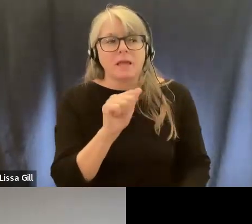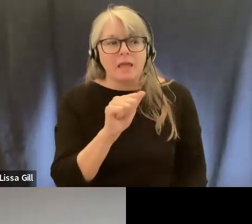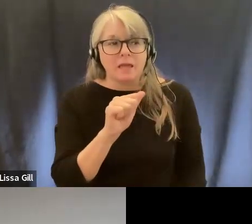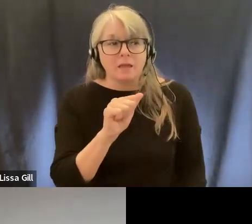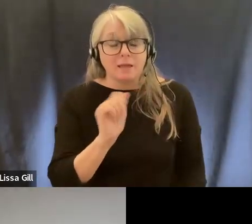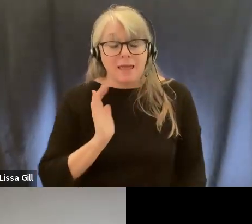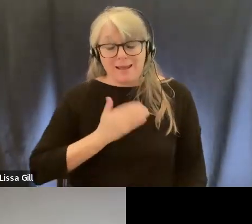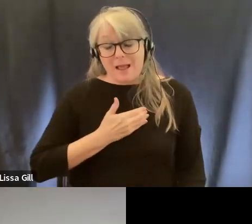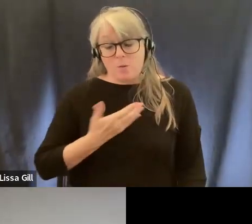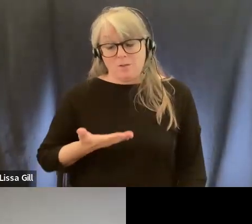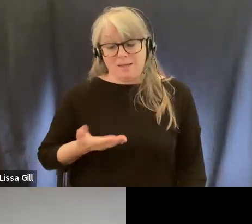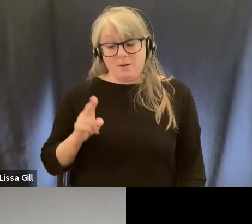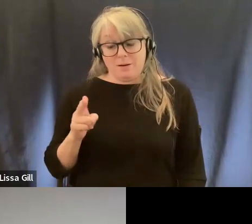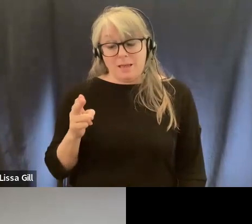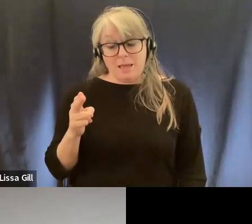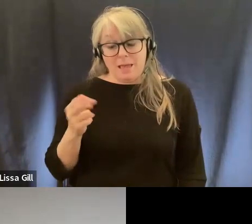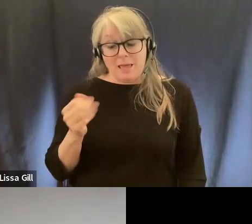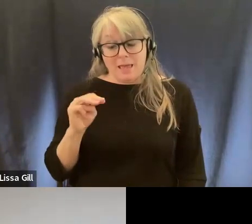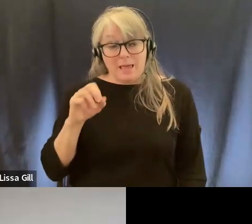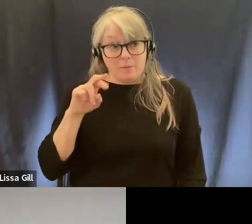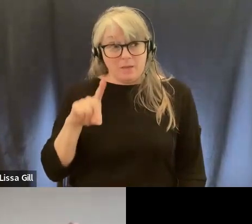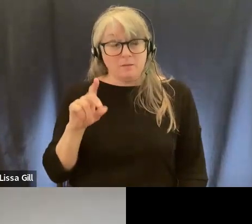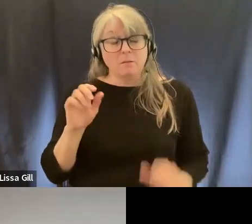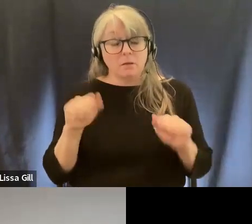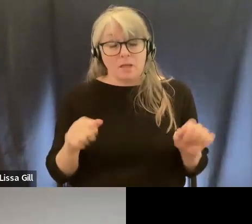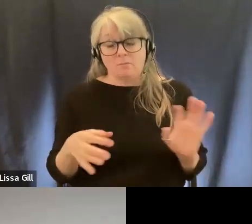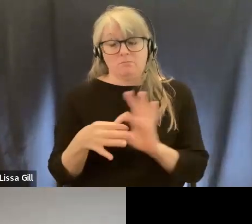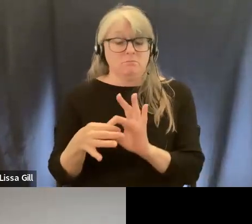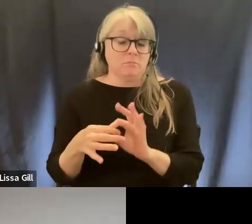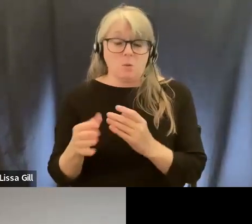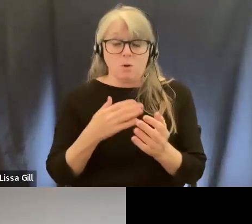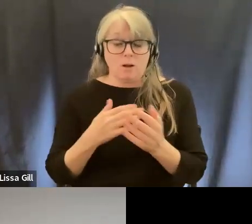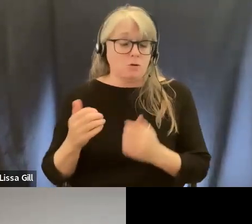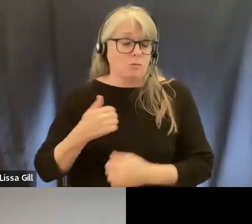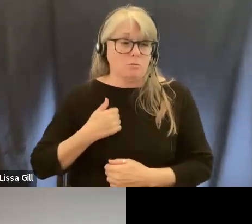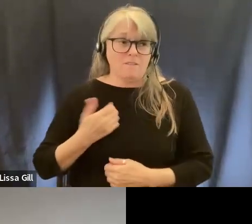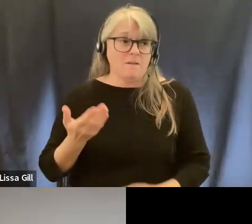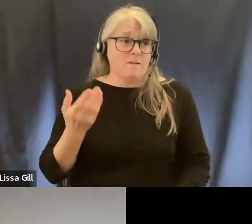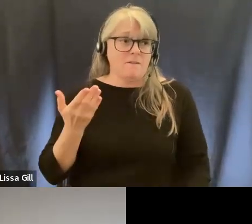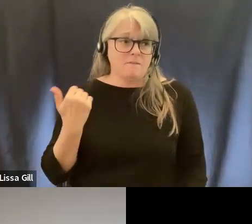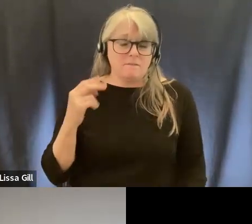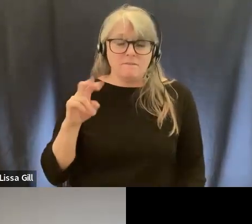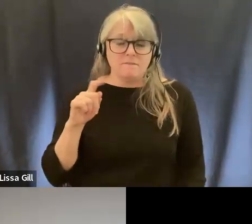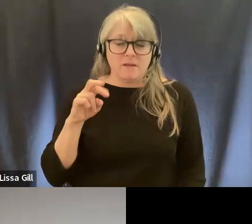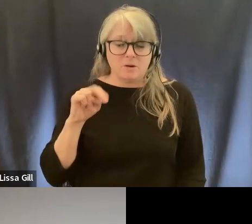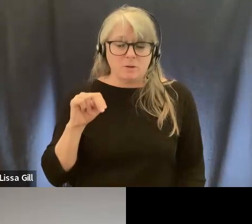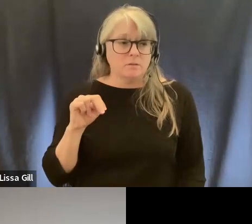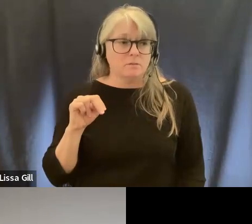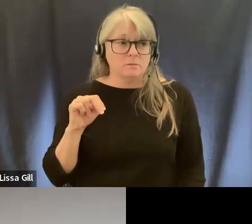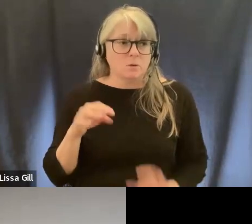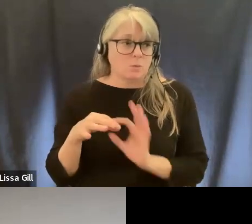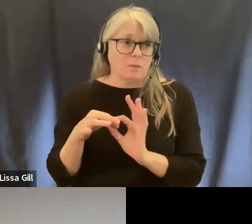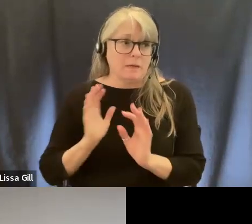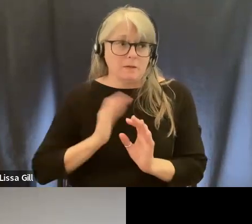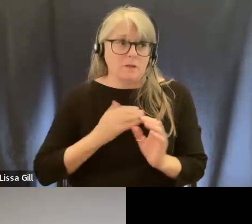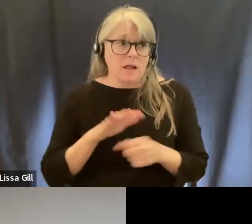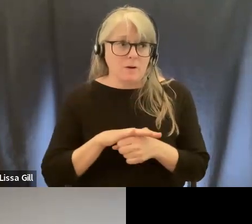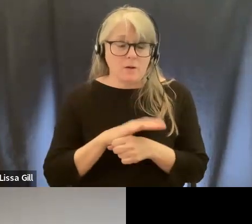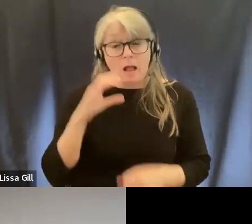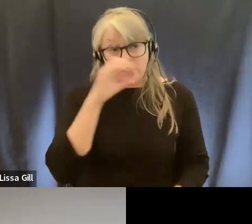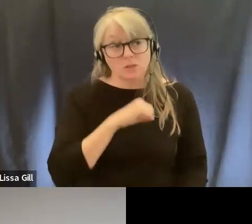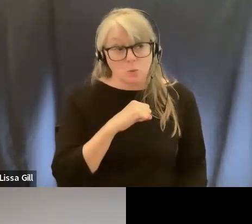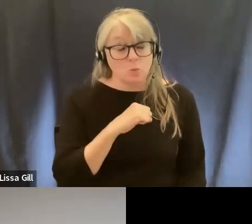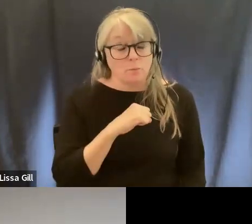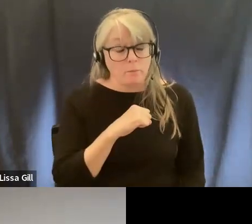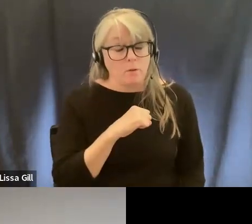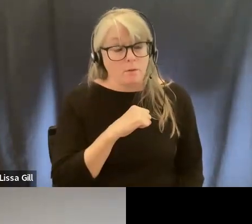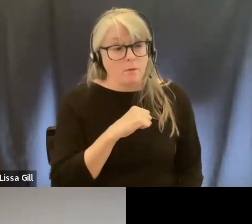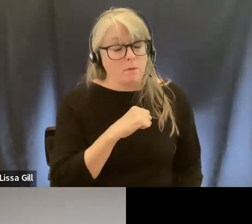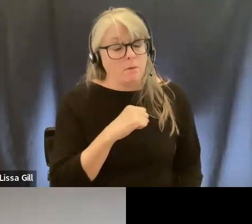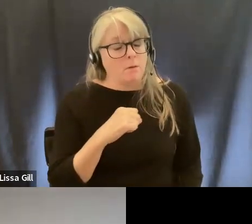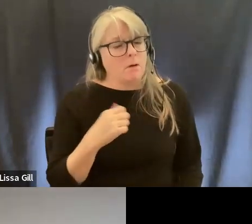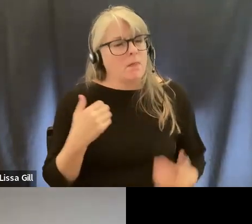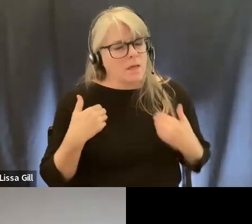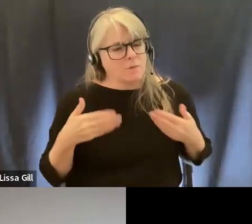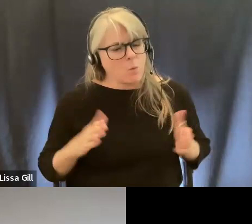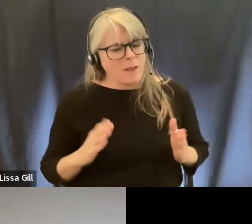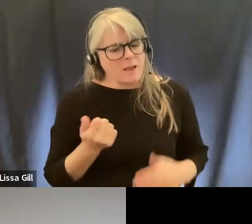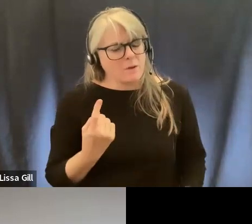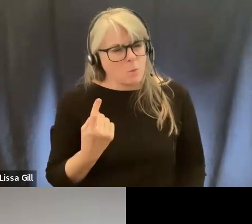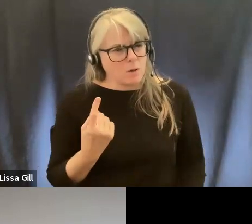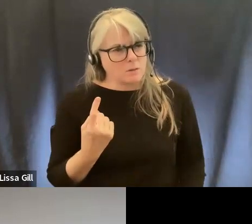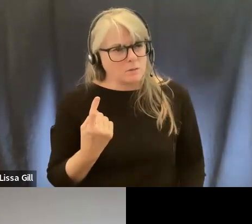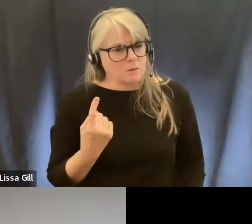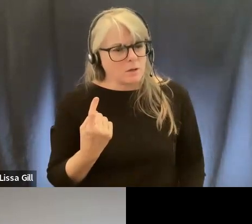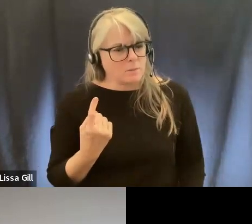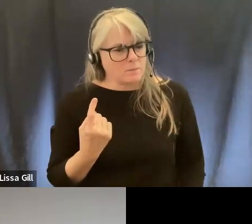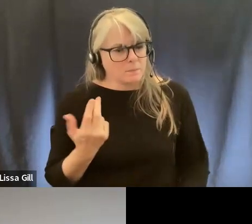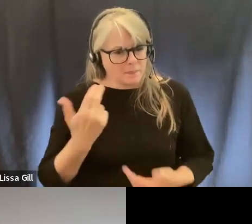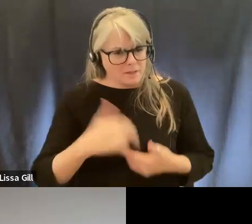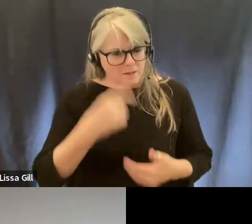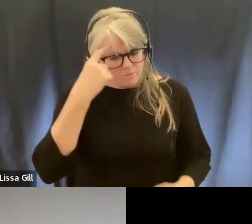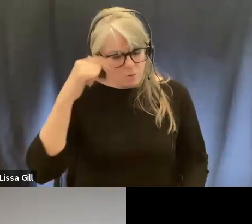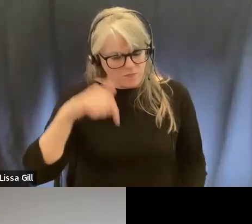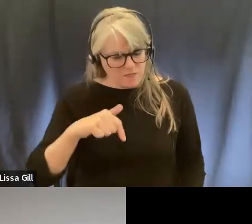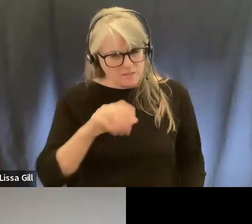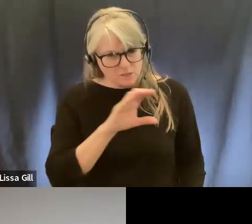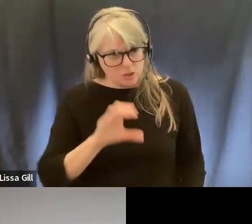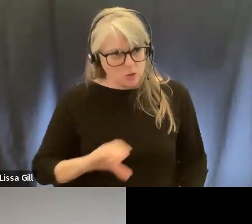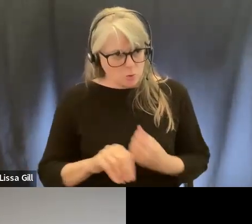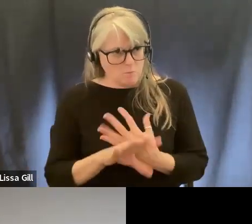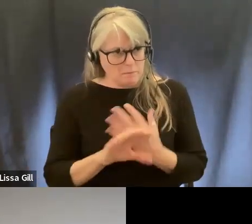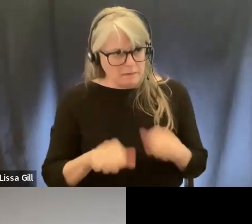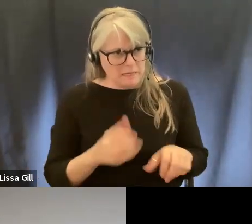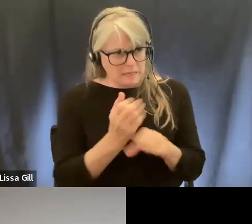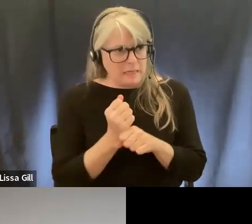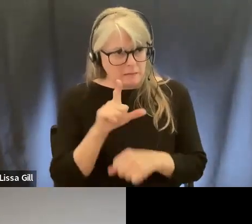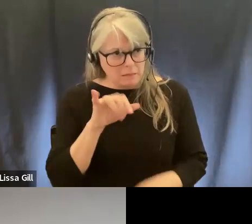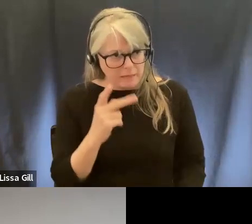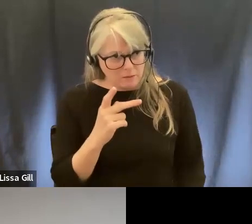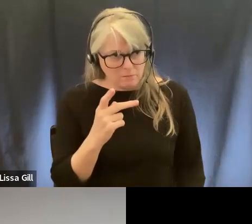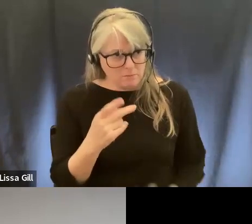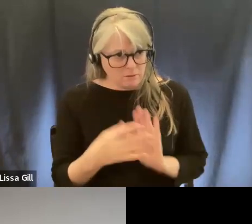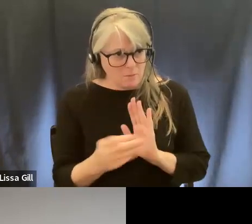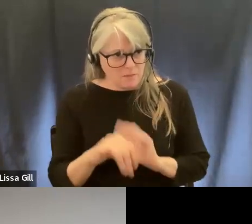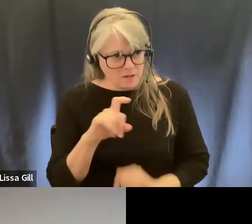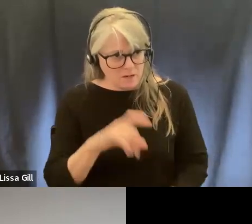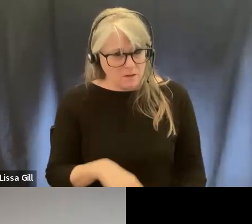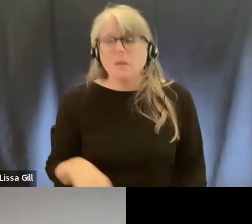So I would assume, like she said, is there a way that everyone that signed in for this? Zoom can get a copy of that or a link to that.